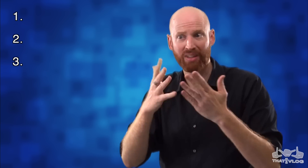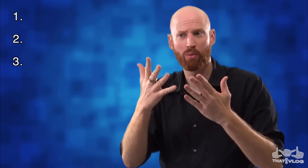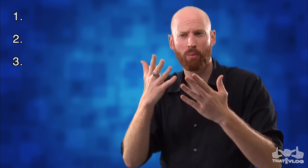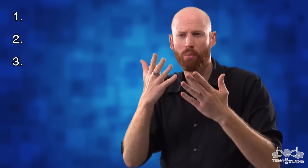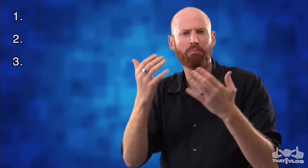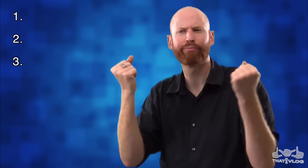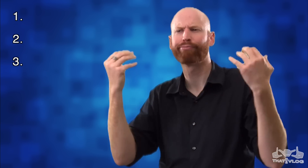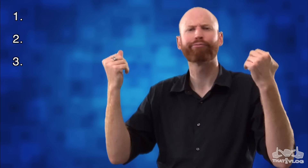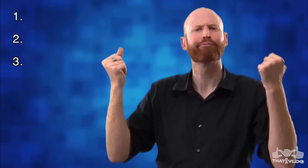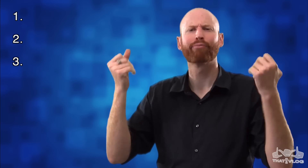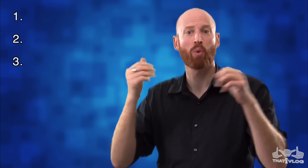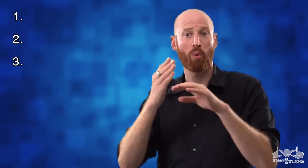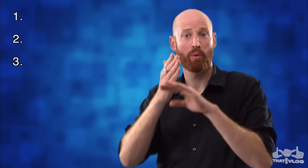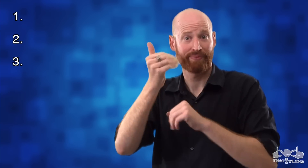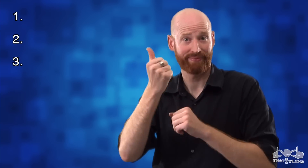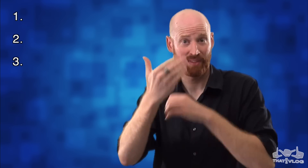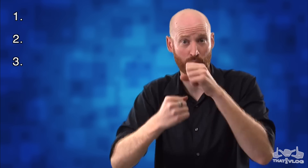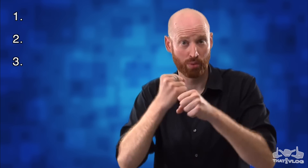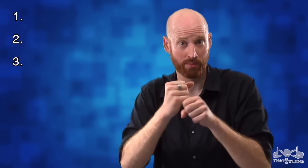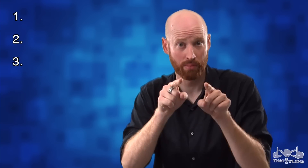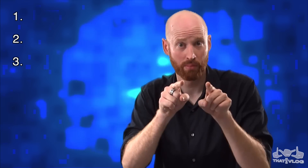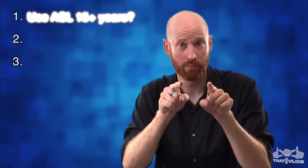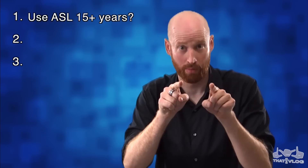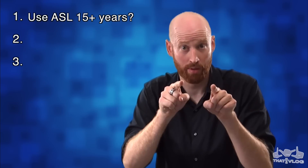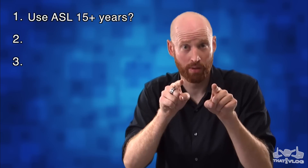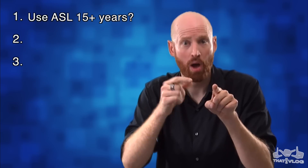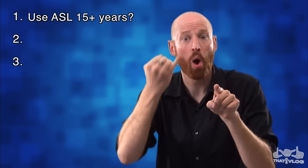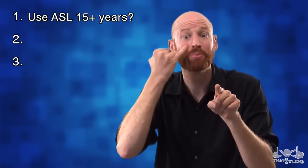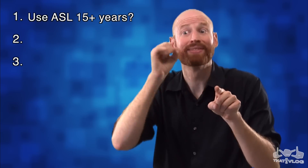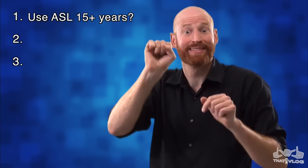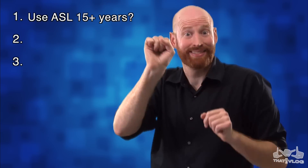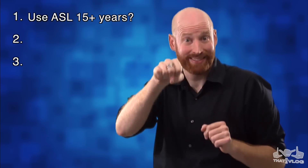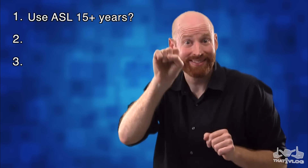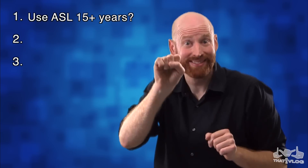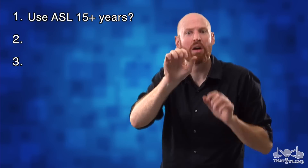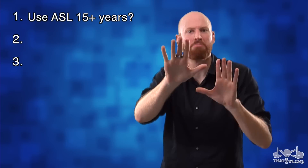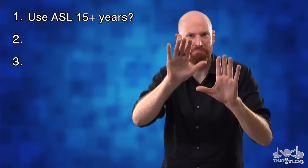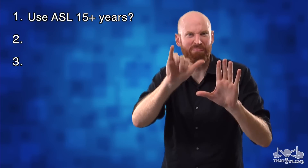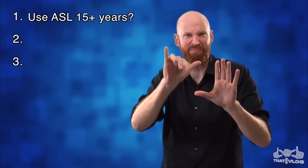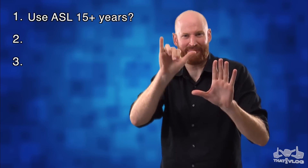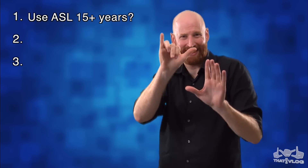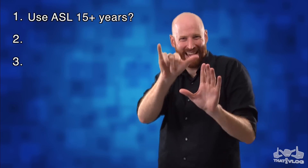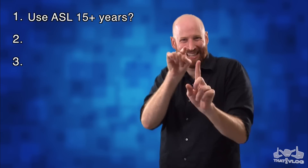involved in the ASL Community and signing for over 15 years? Ok, if you answered yes to that,